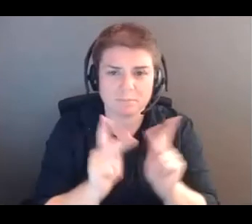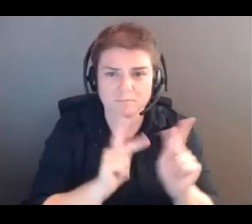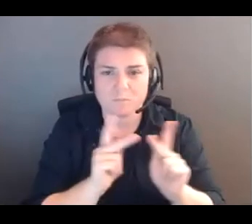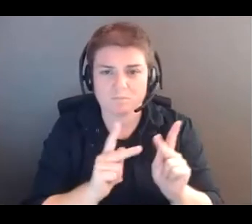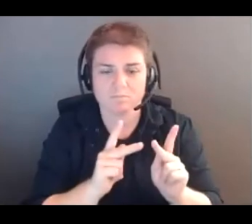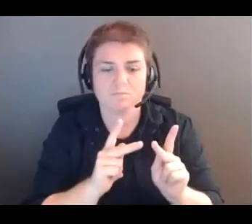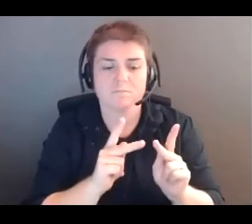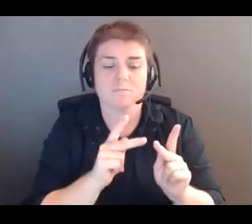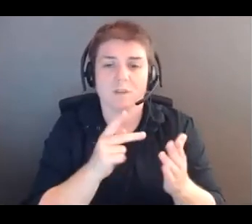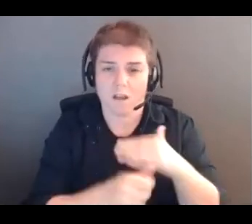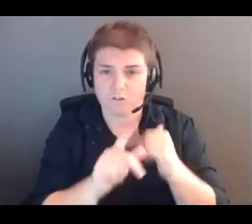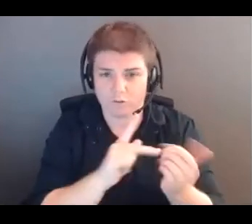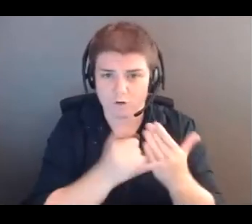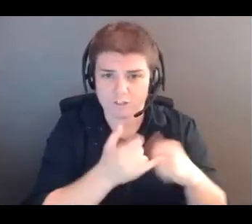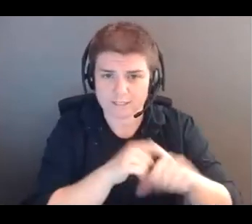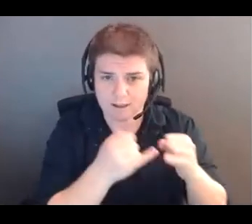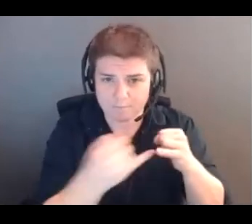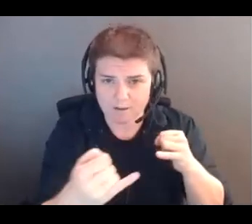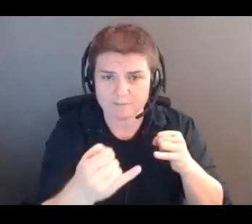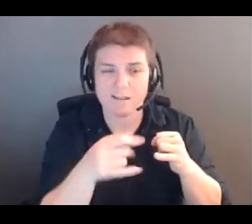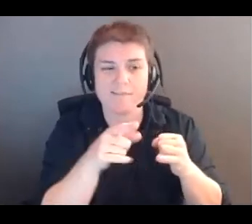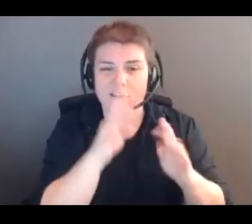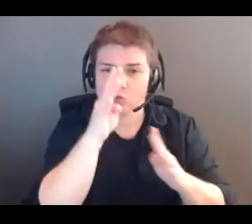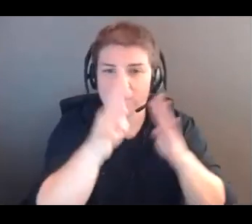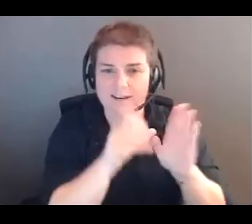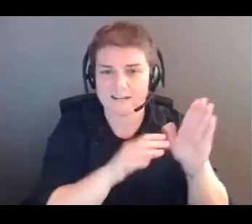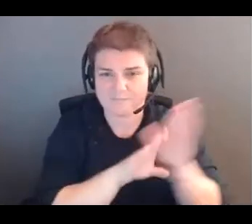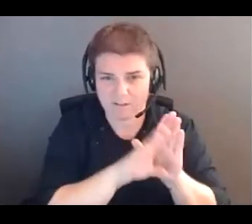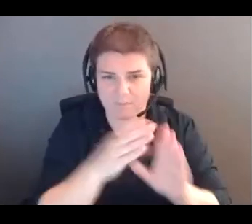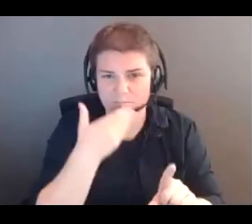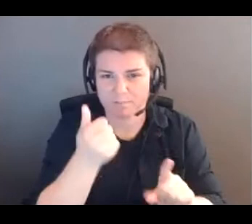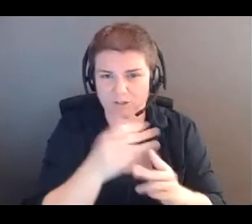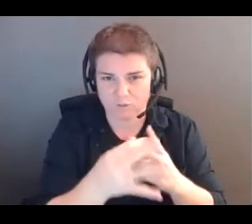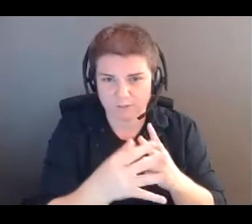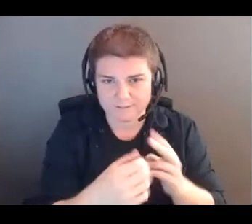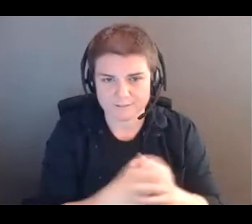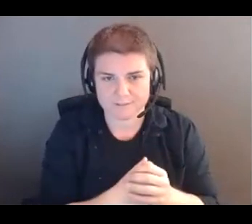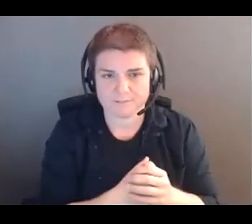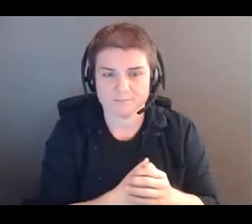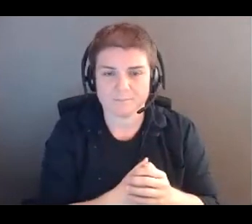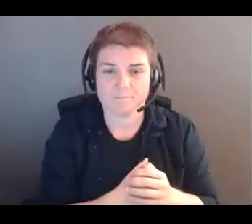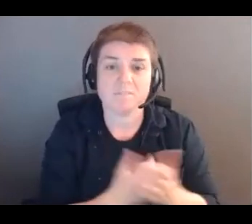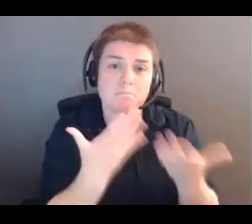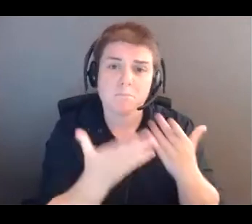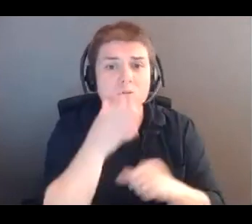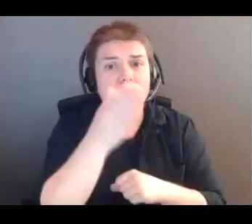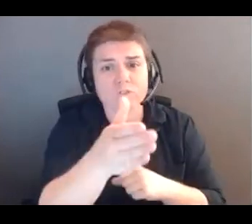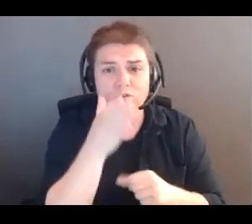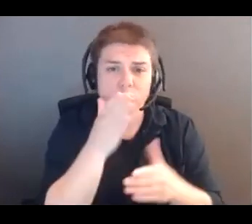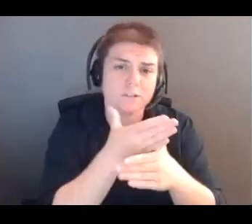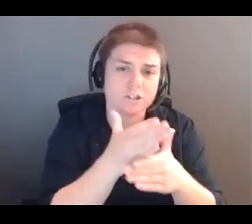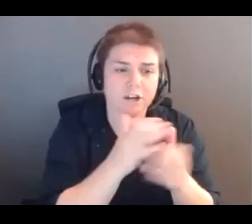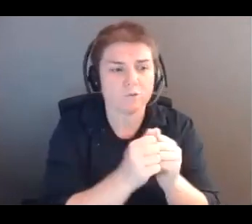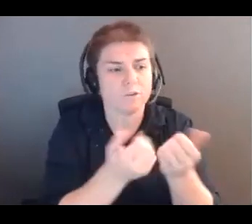timeline, the Create & Develop stream is the best choice. It may eventually be shared publicly,